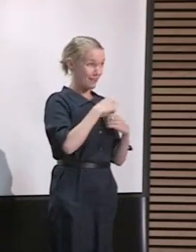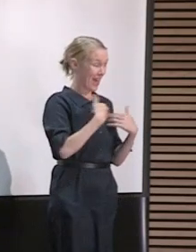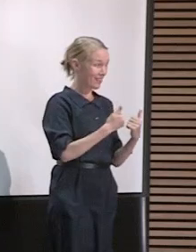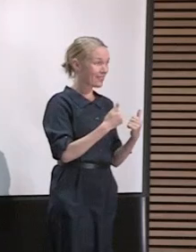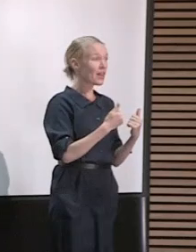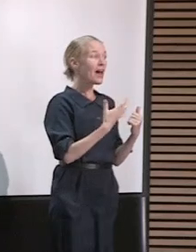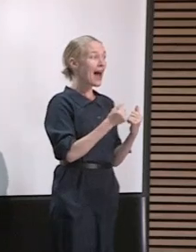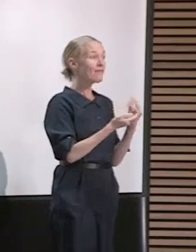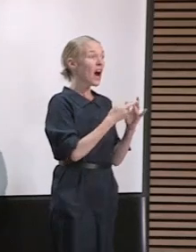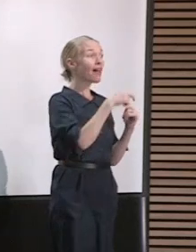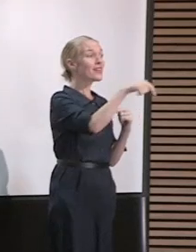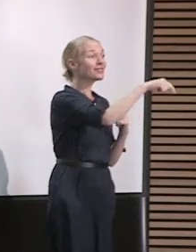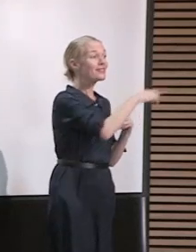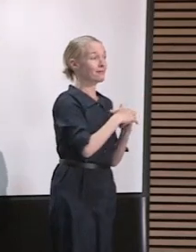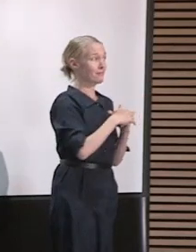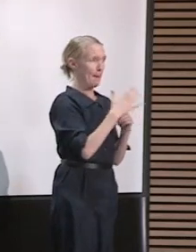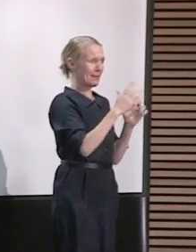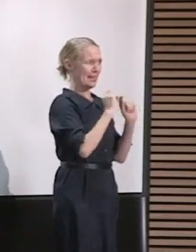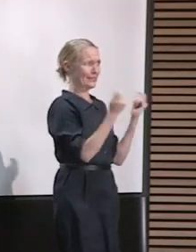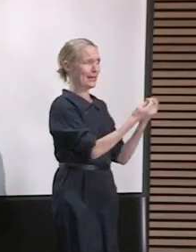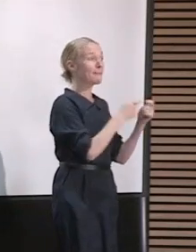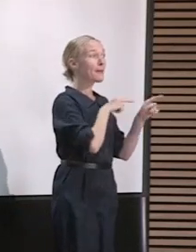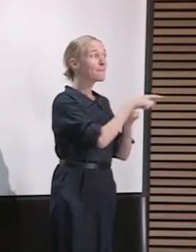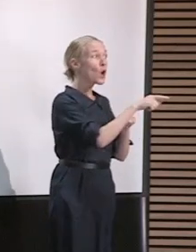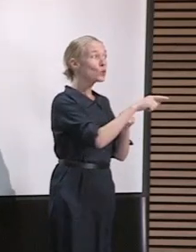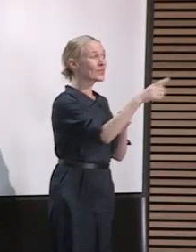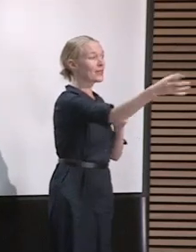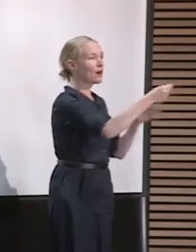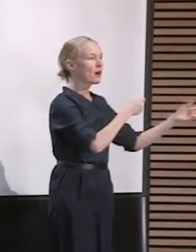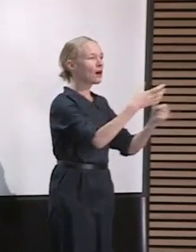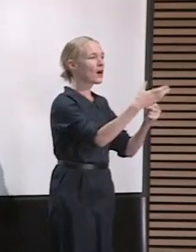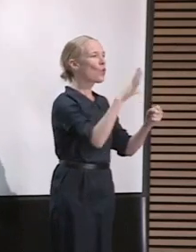staff. At the moment, we have a team of over 70 people